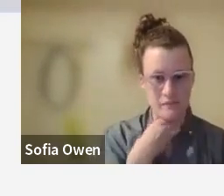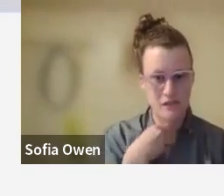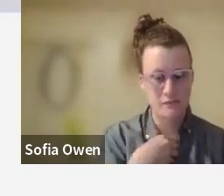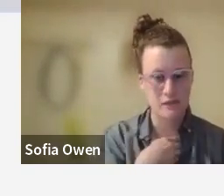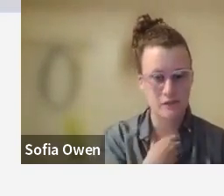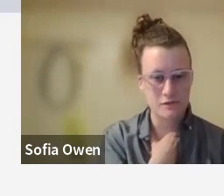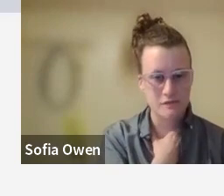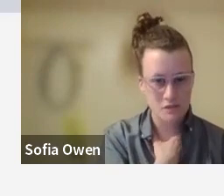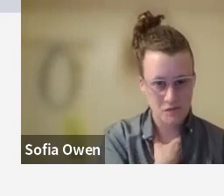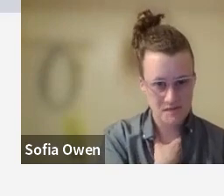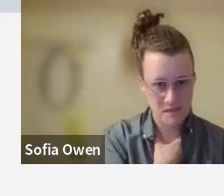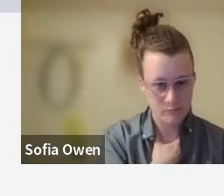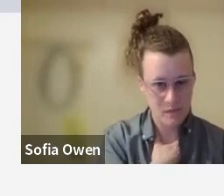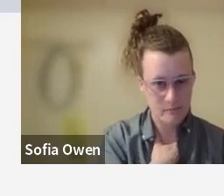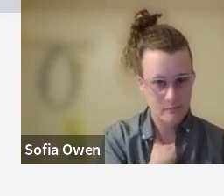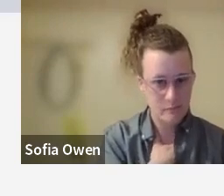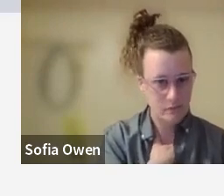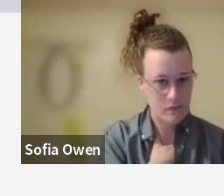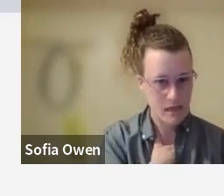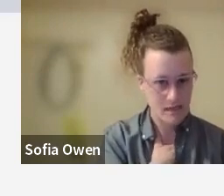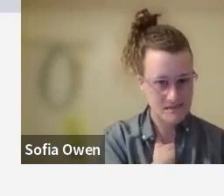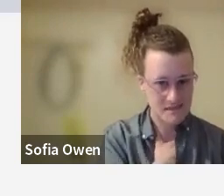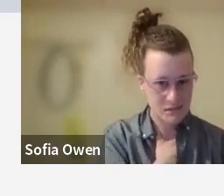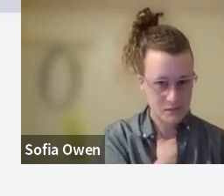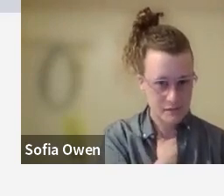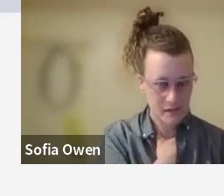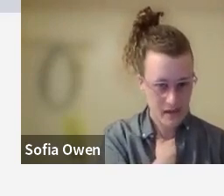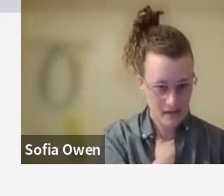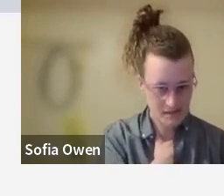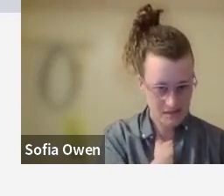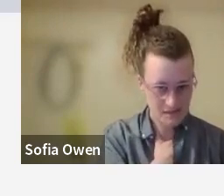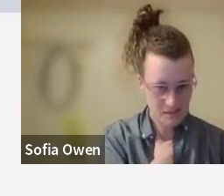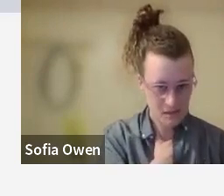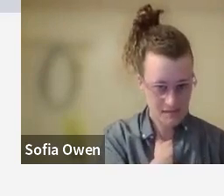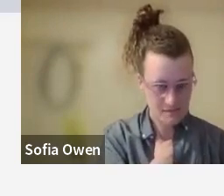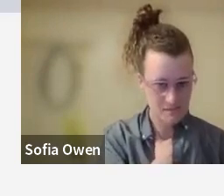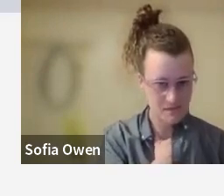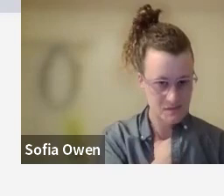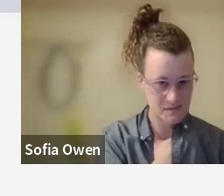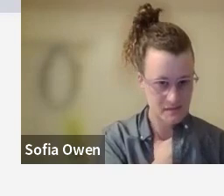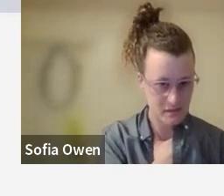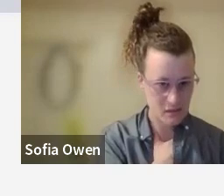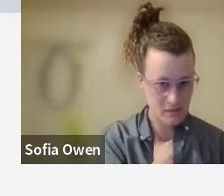If your organization is new to the federal grant space, you will want